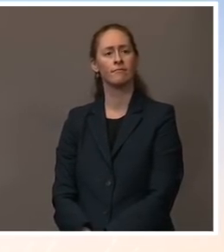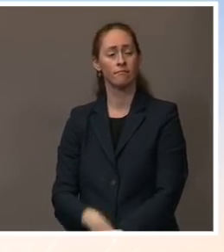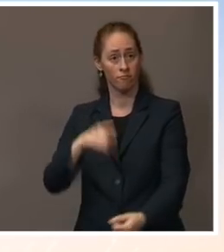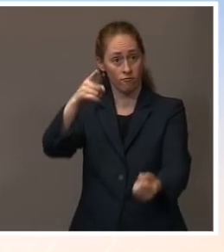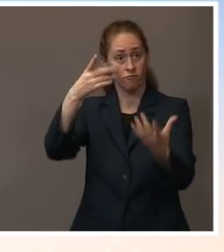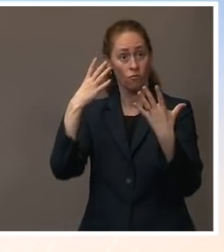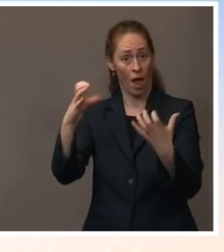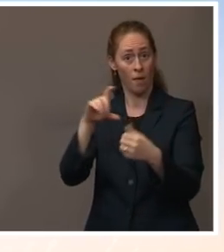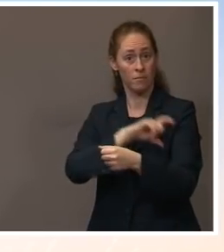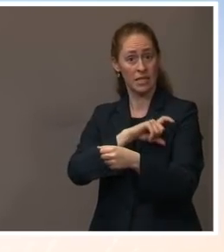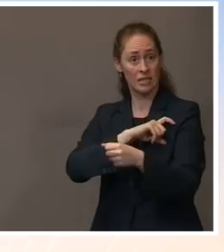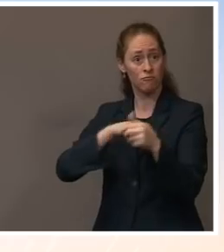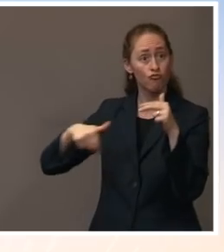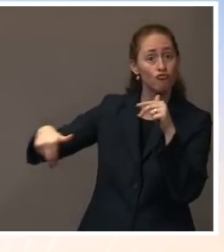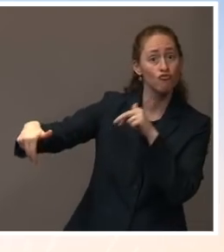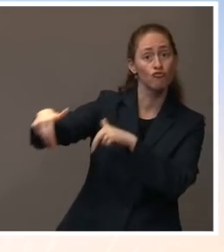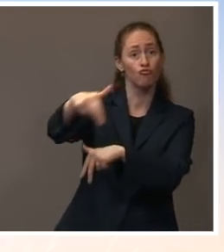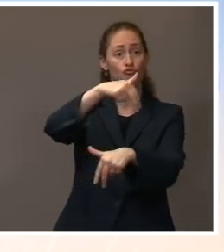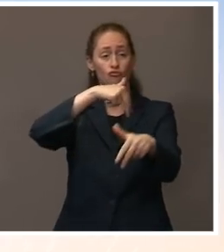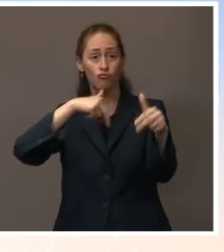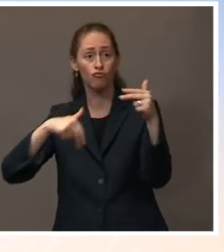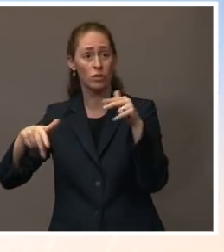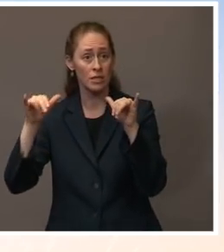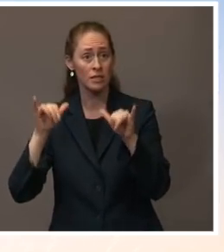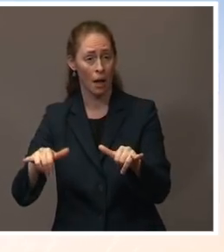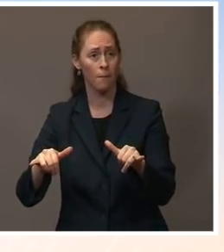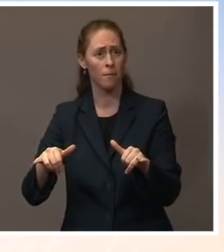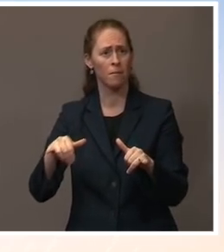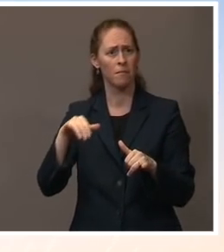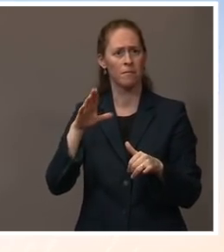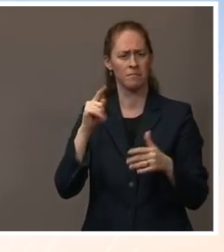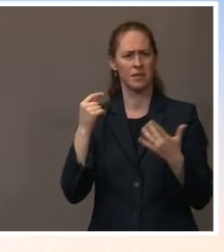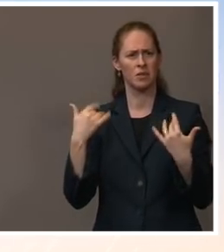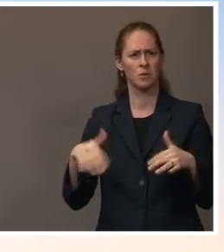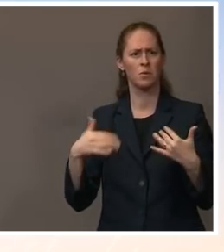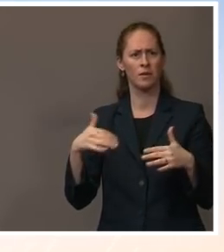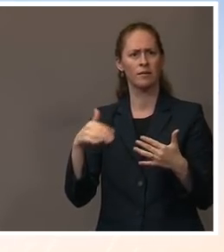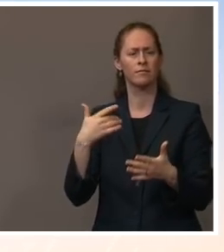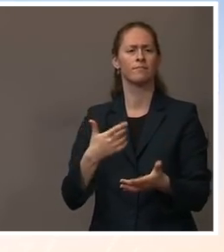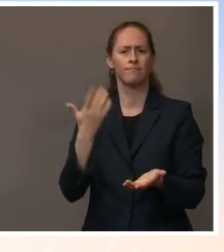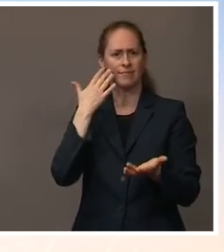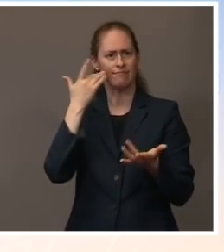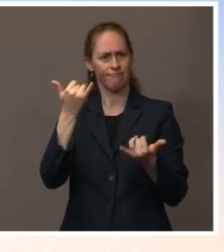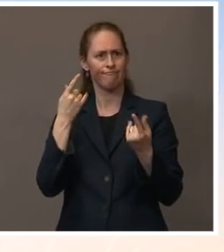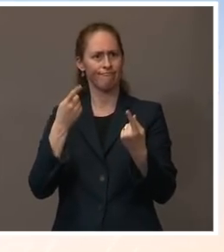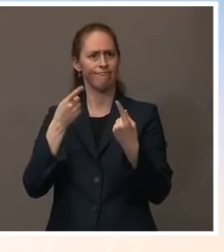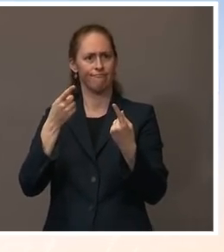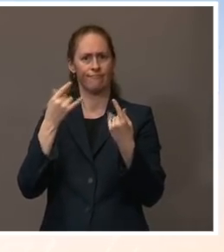are having a very difficult time recruiting officers right now. And there are many other reports that morale